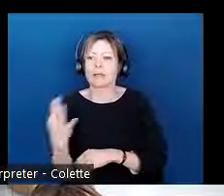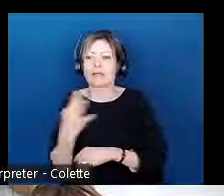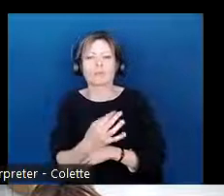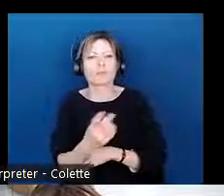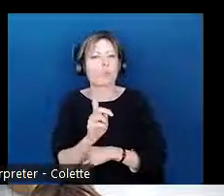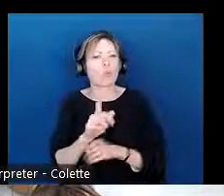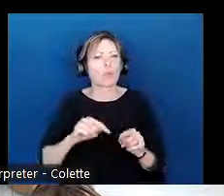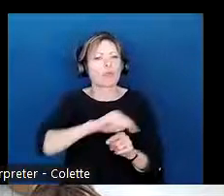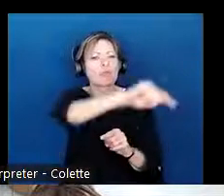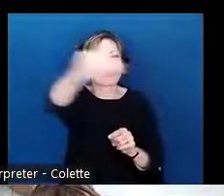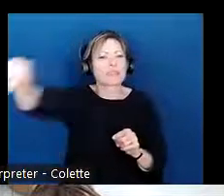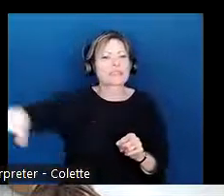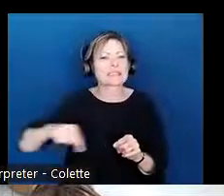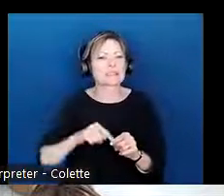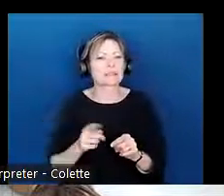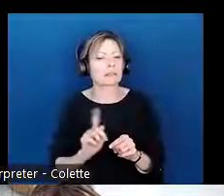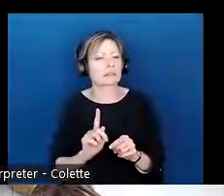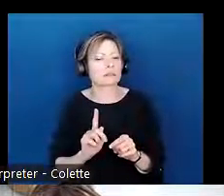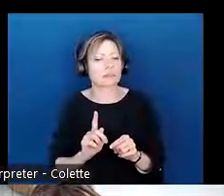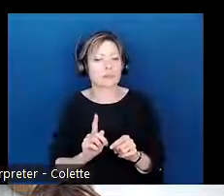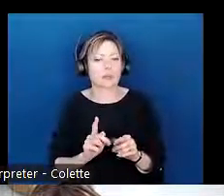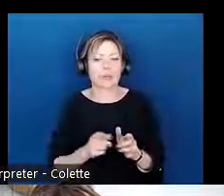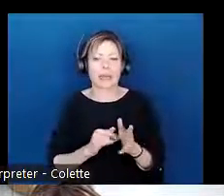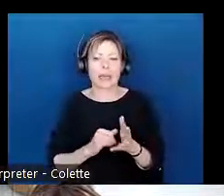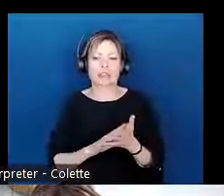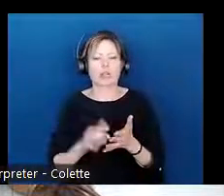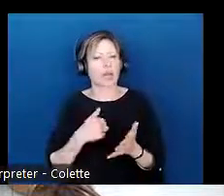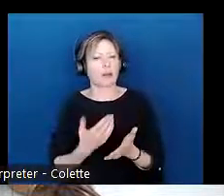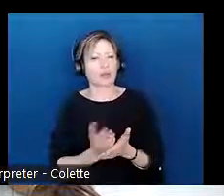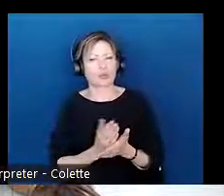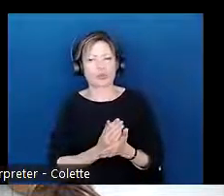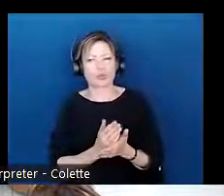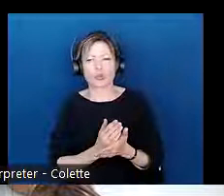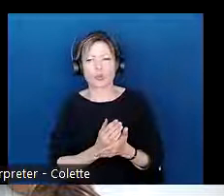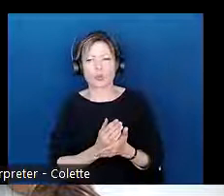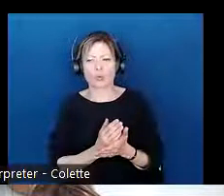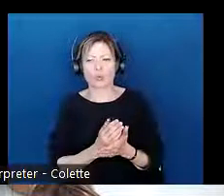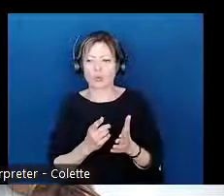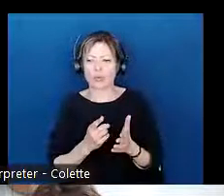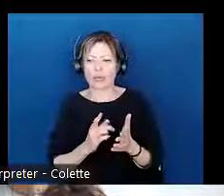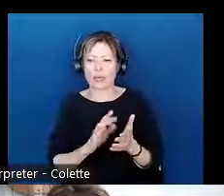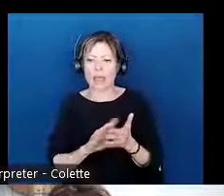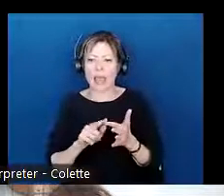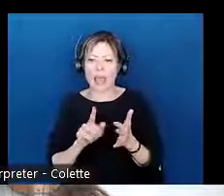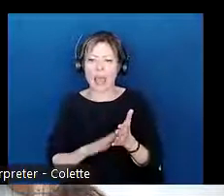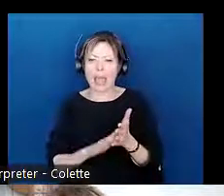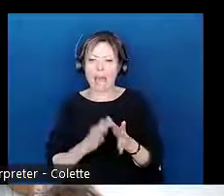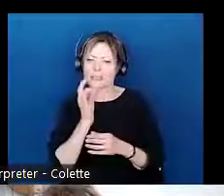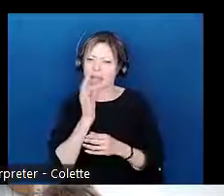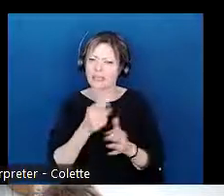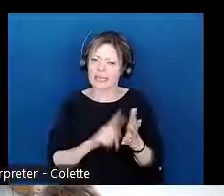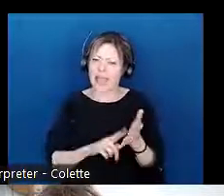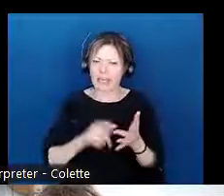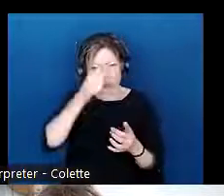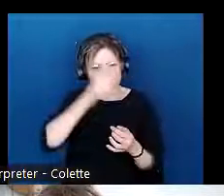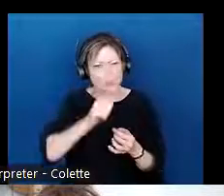Not too sure. Distance wise, Ally do you know? I don't actually sorry I don't know